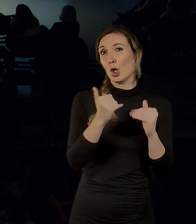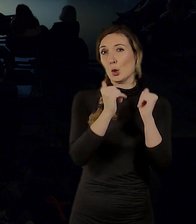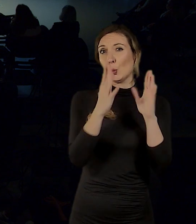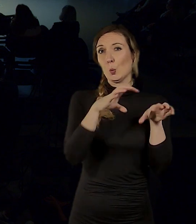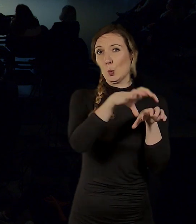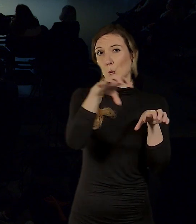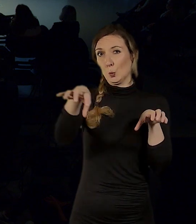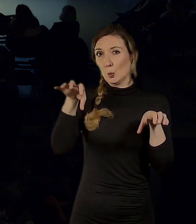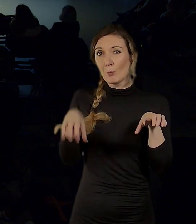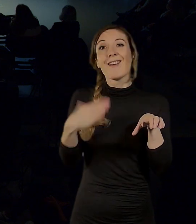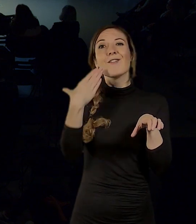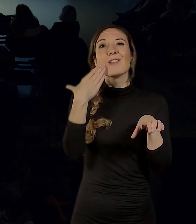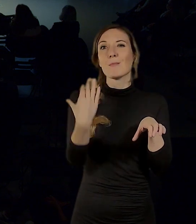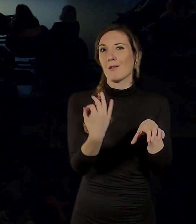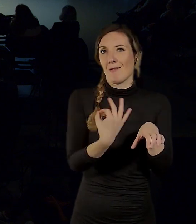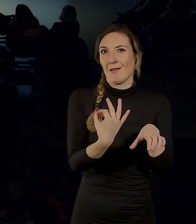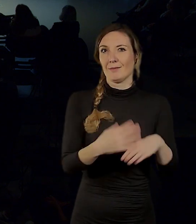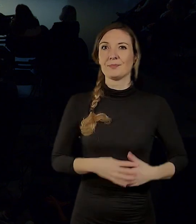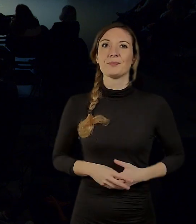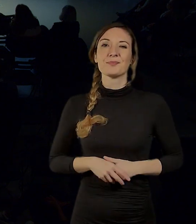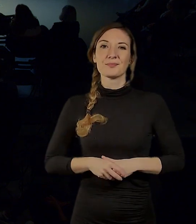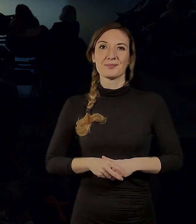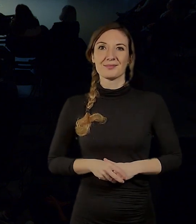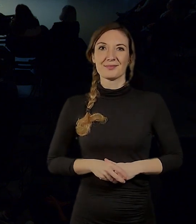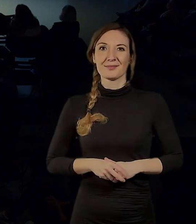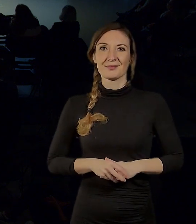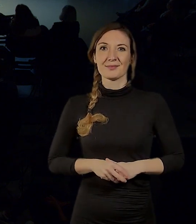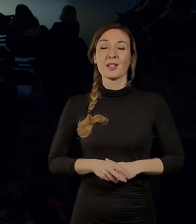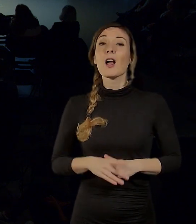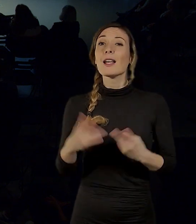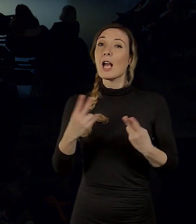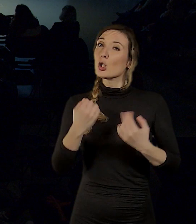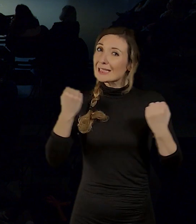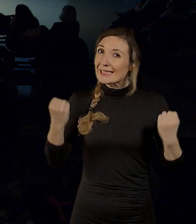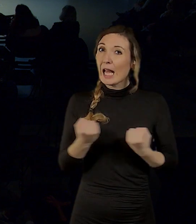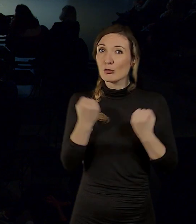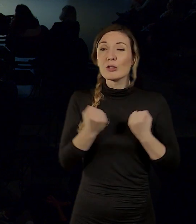we can bring the pedestrian routes from Modřany to the river as much as possible.